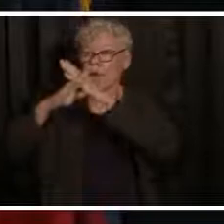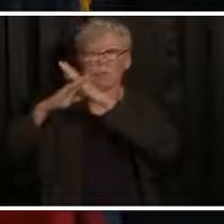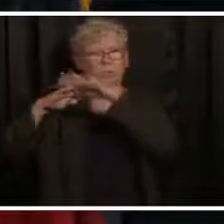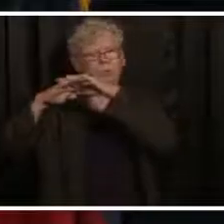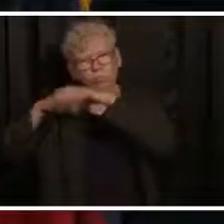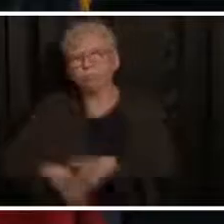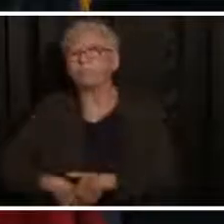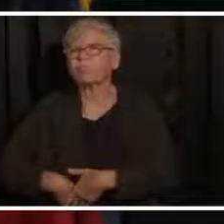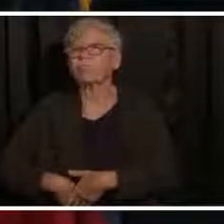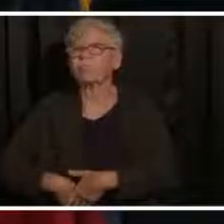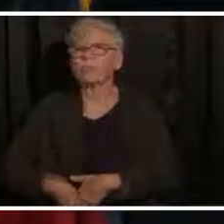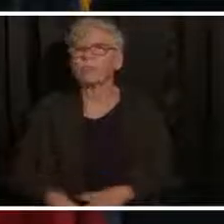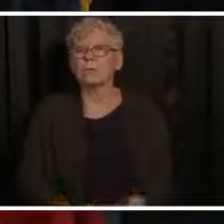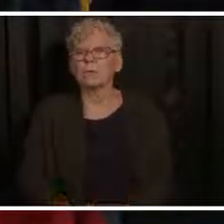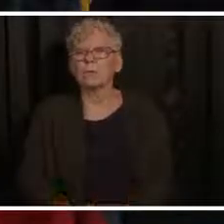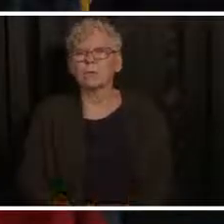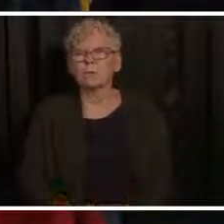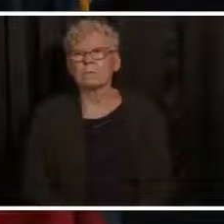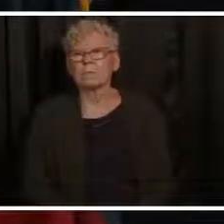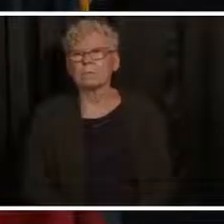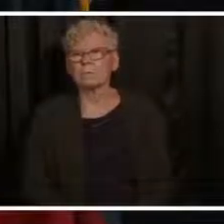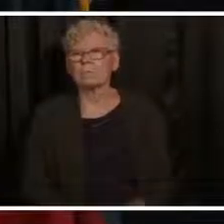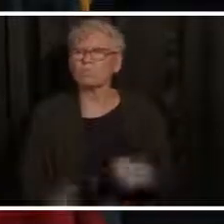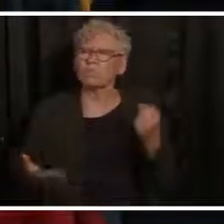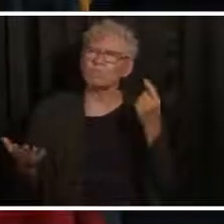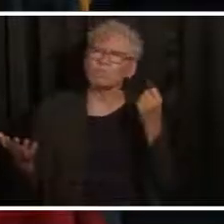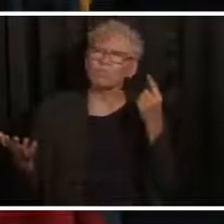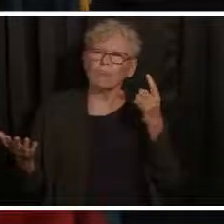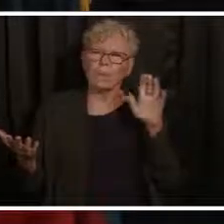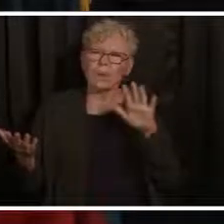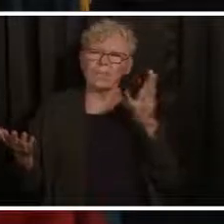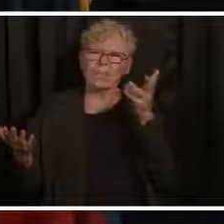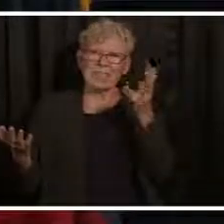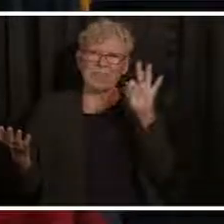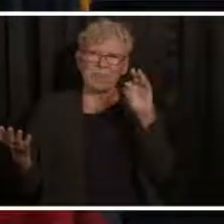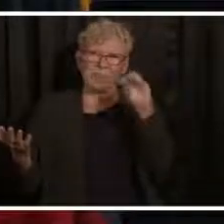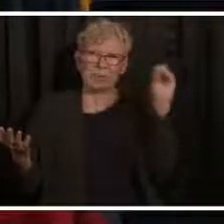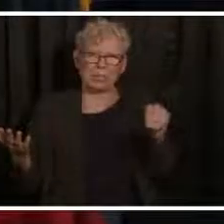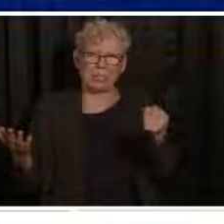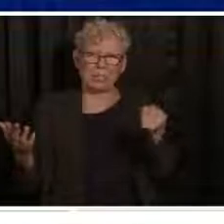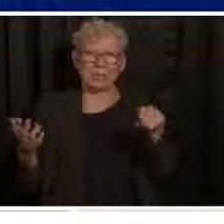almost 69% of the population that would be slight two um